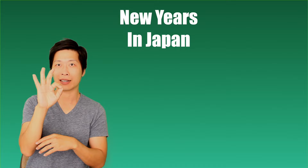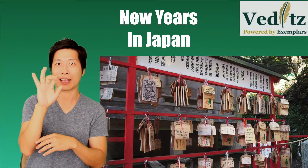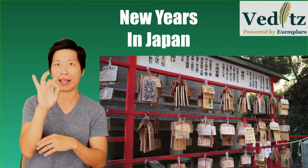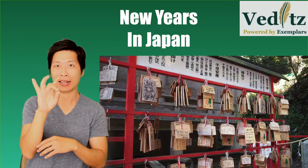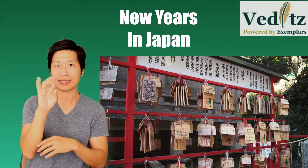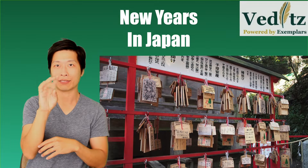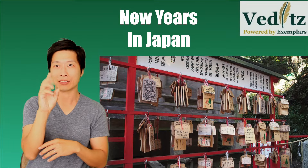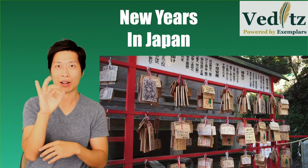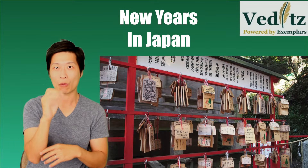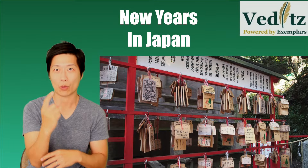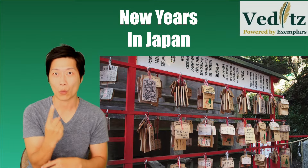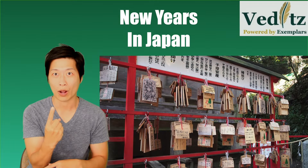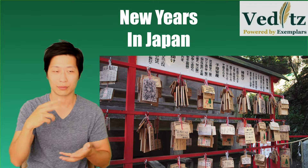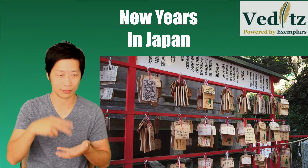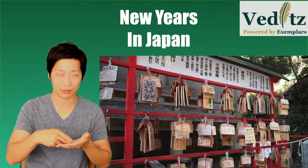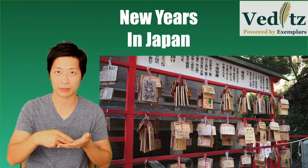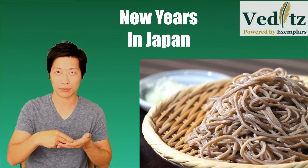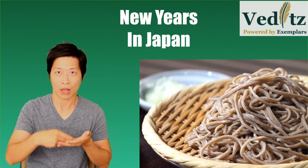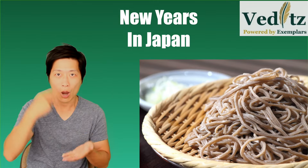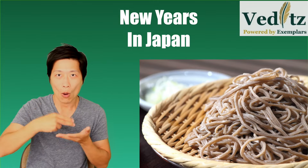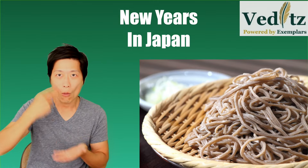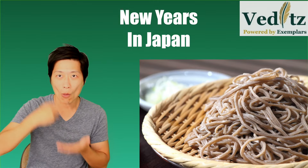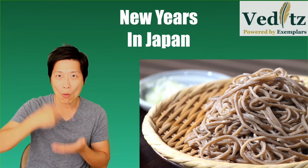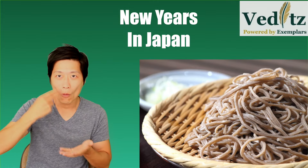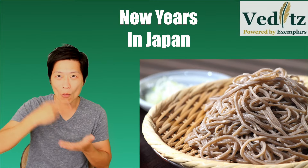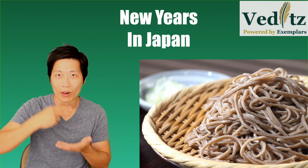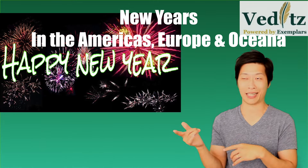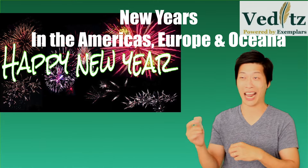New years in Japan: Eat!